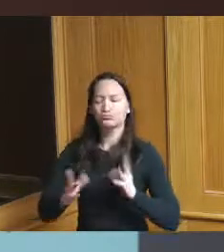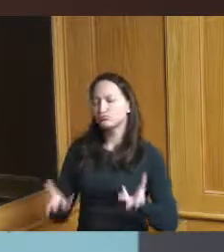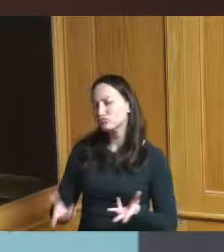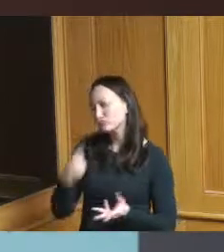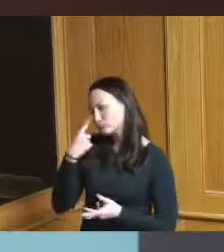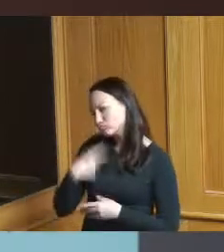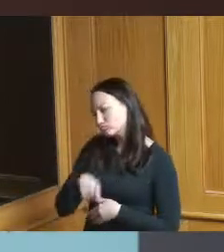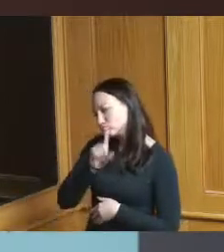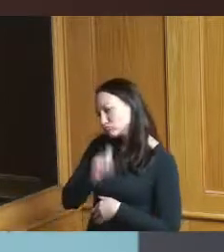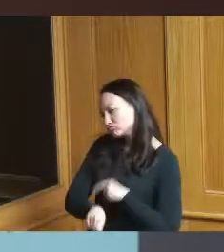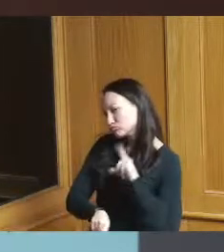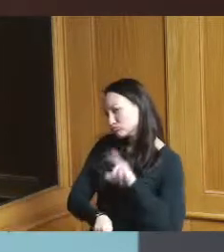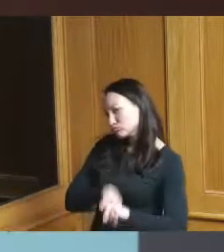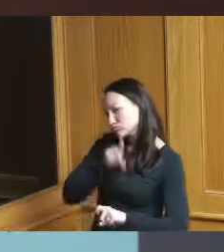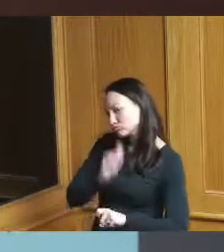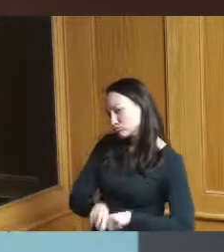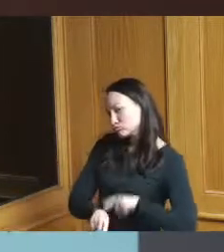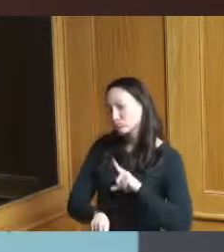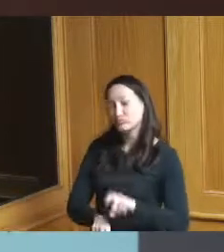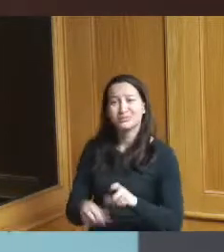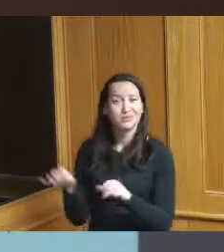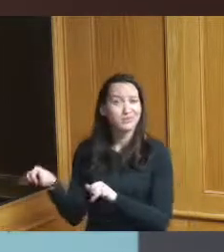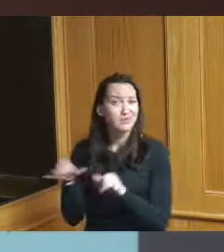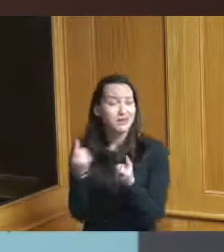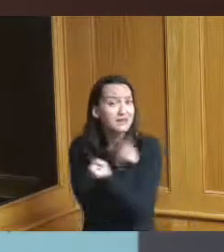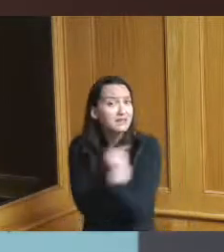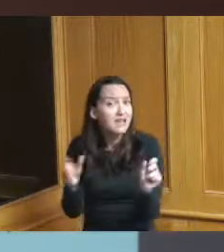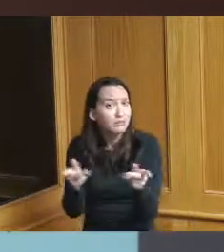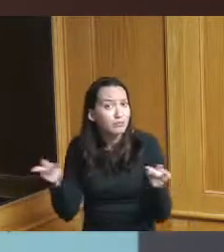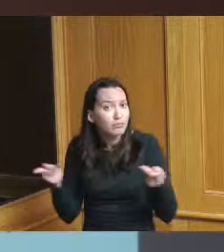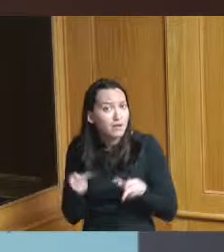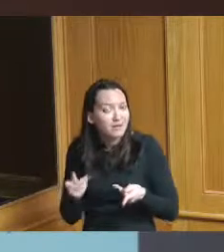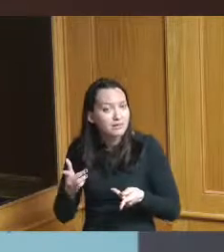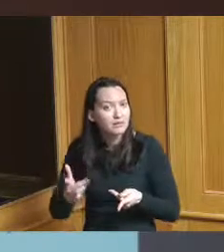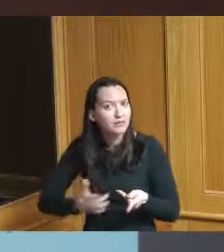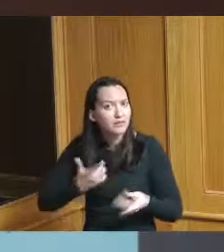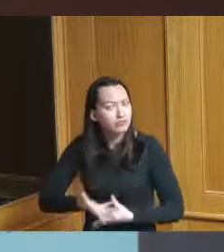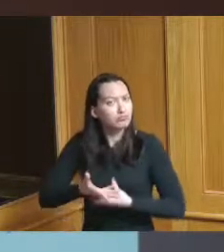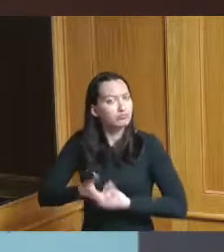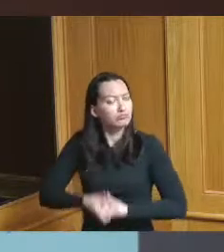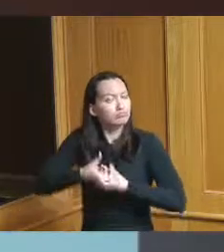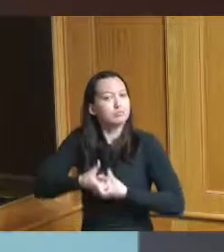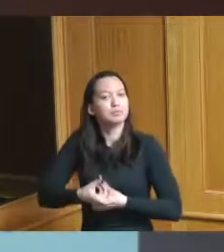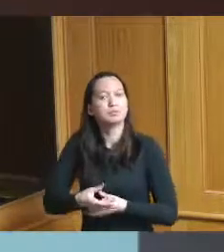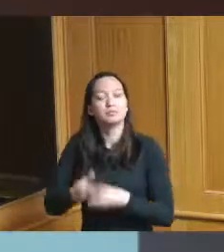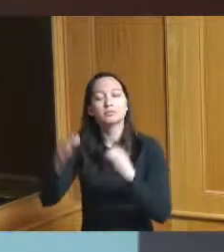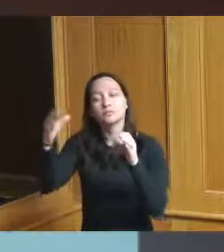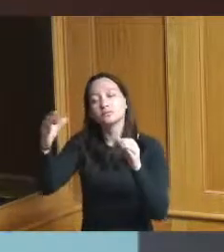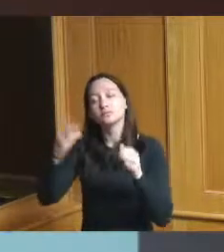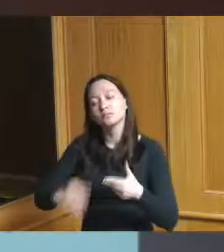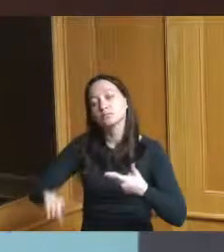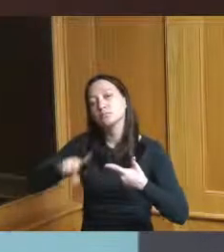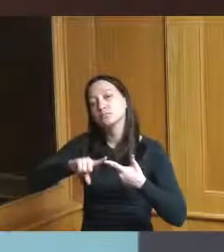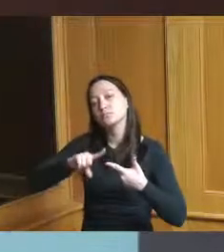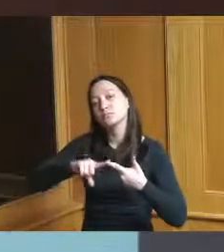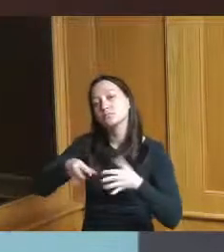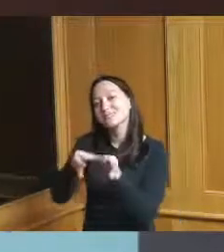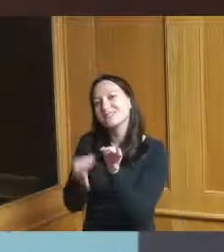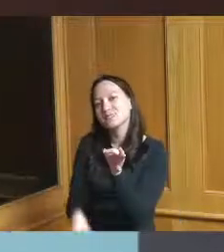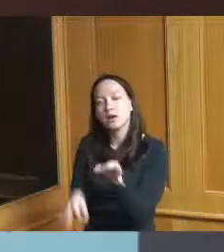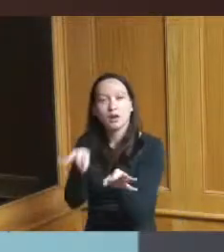it in a safe place and a trusted place simplify the explanation of how the vaccine was developed